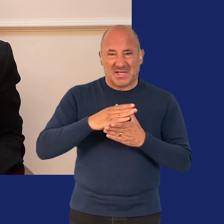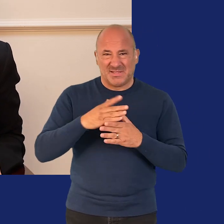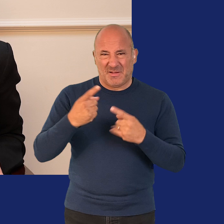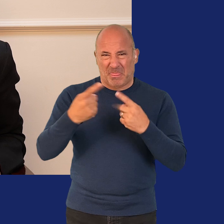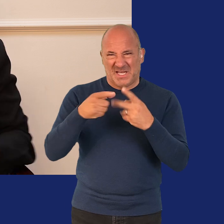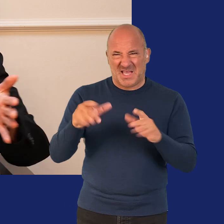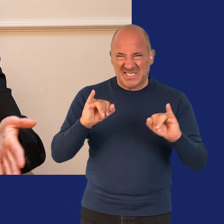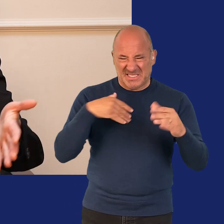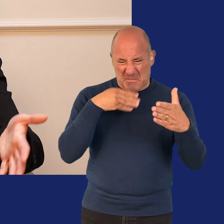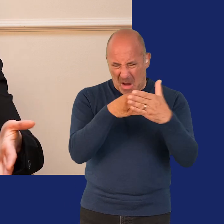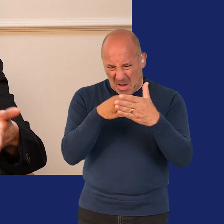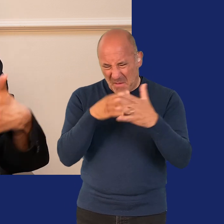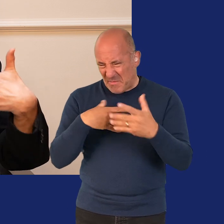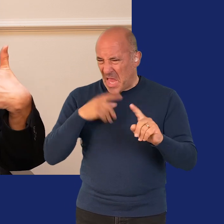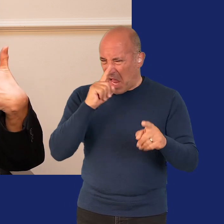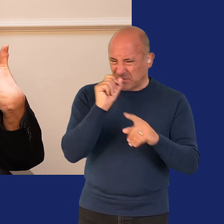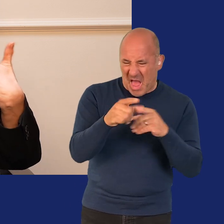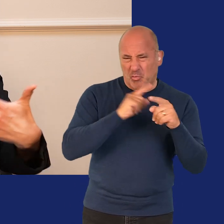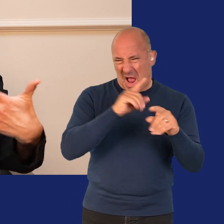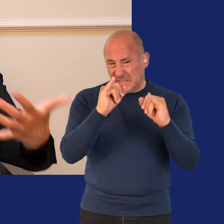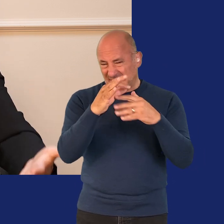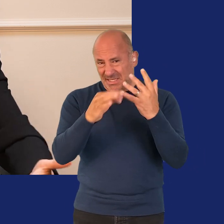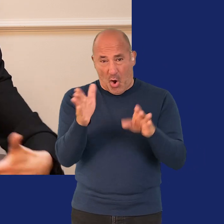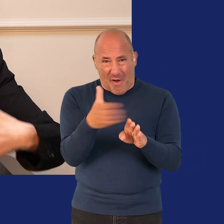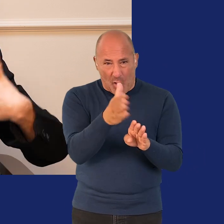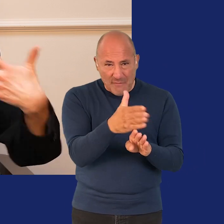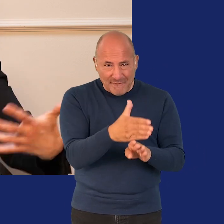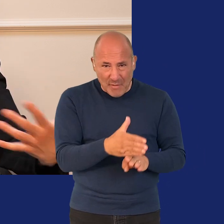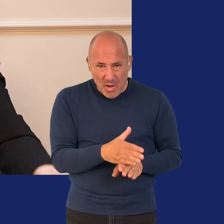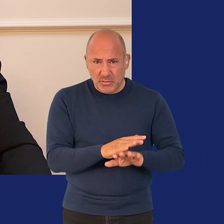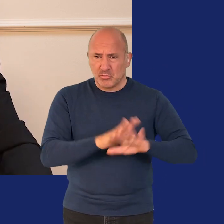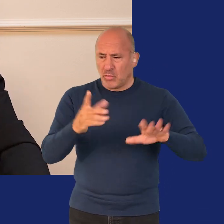barriers and just let you, um, excel in your technical skills and sell yourself- Josh: mm-hmm.